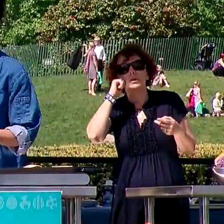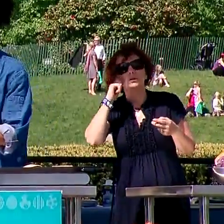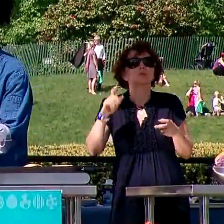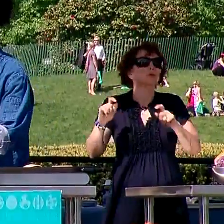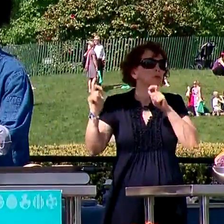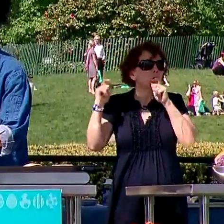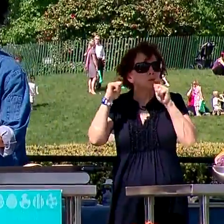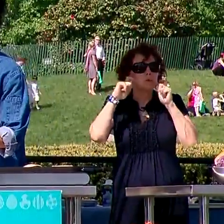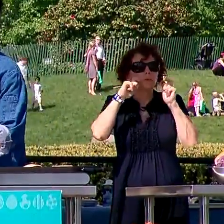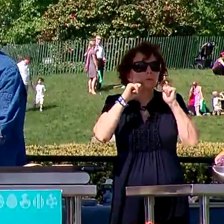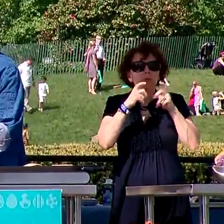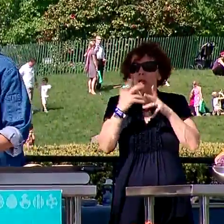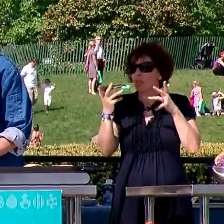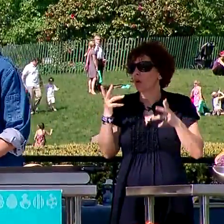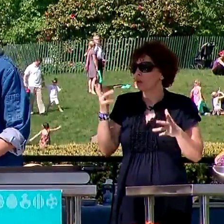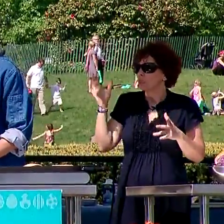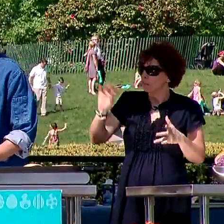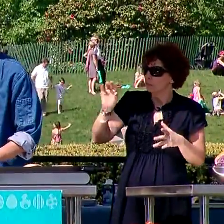A bunch of chili pepper, and then there you go.